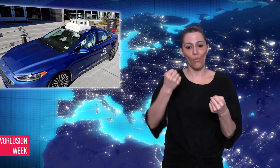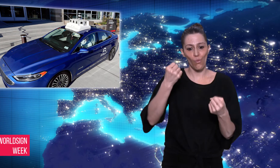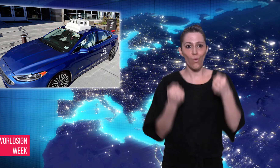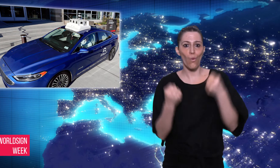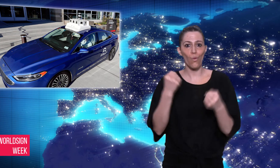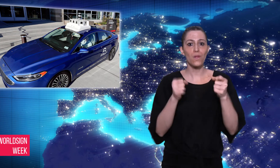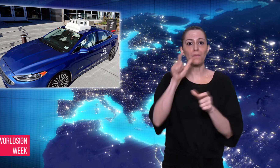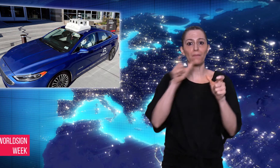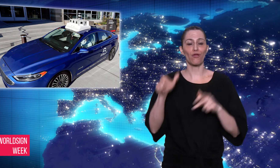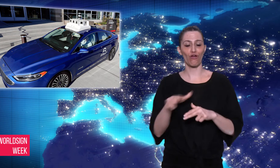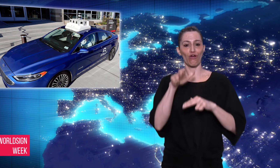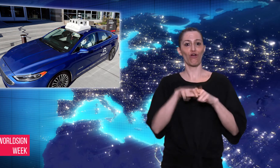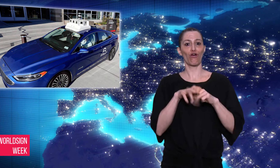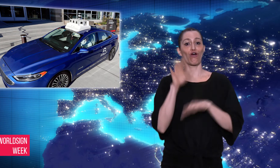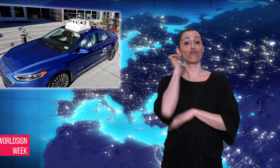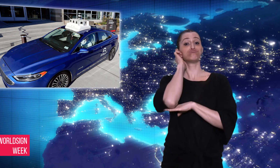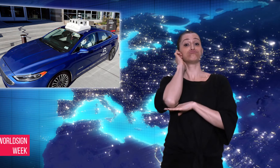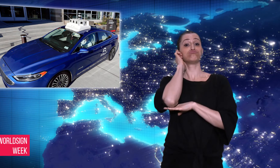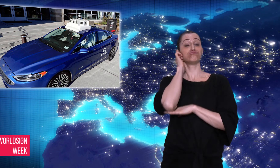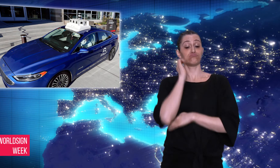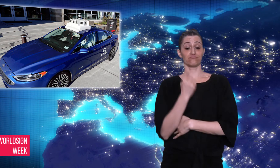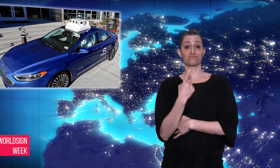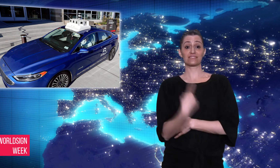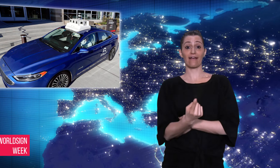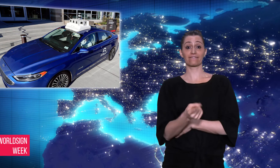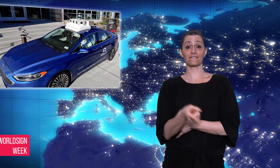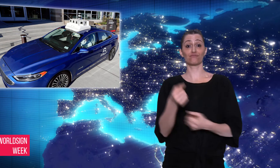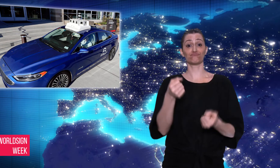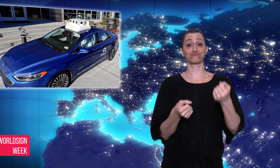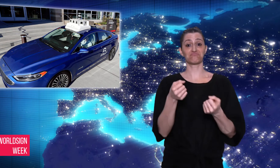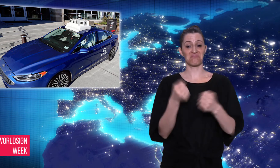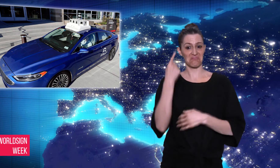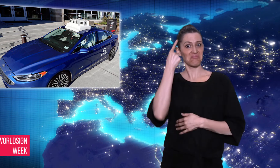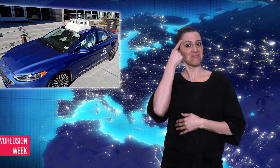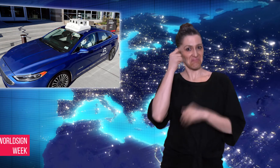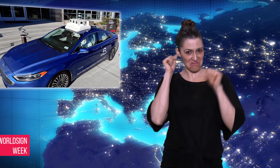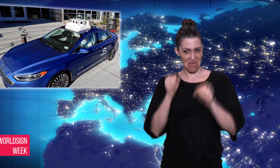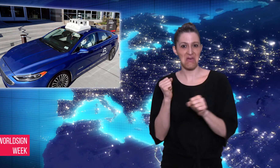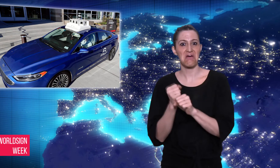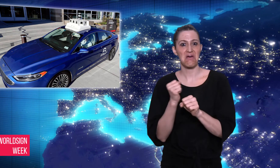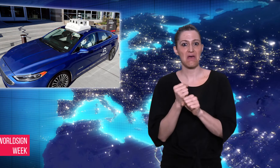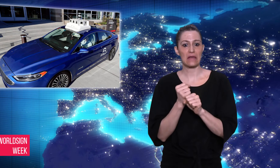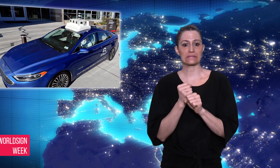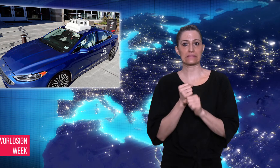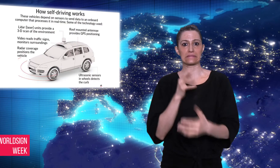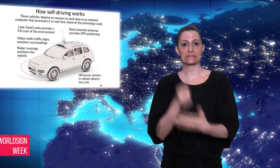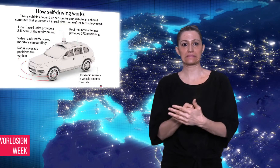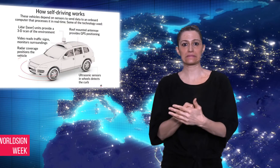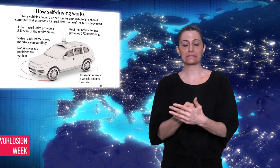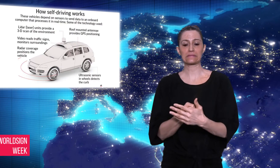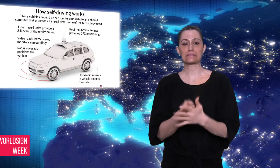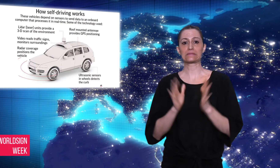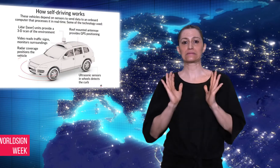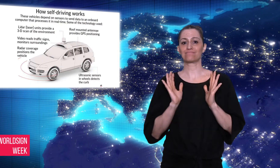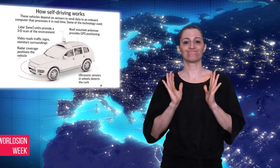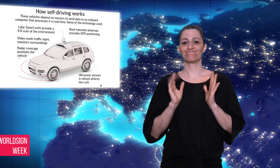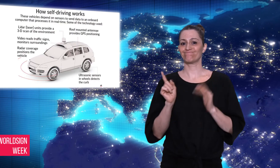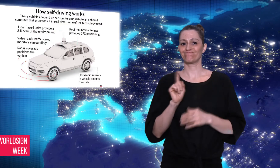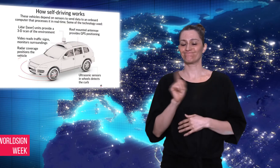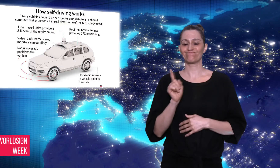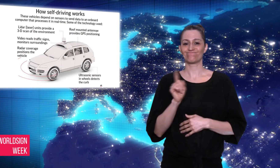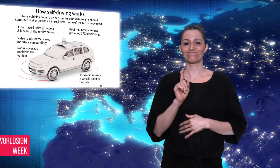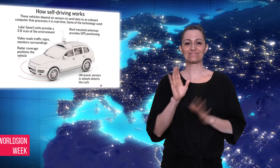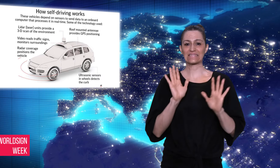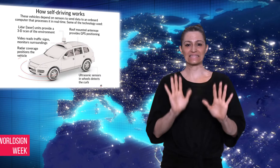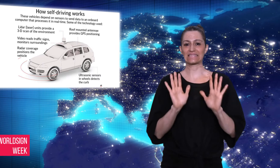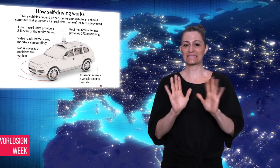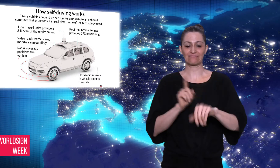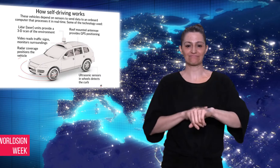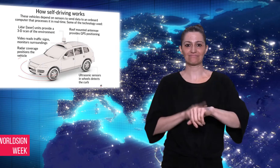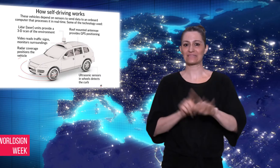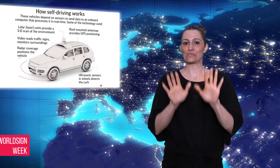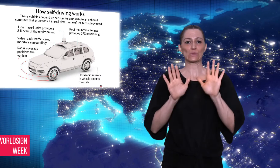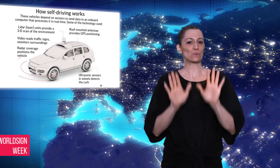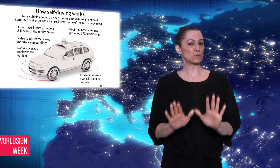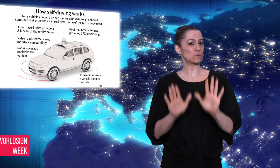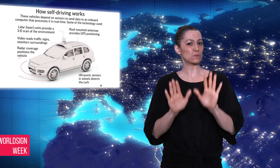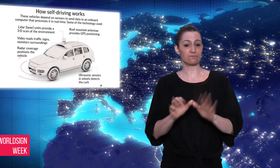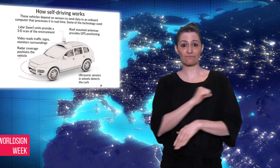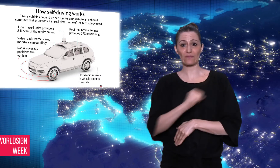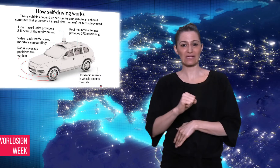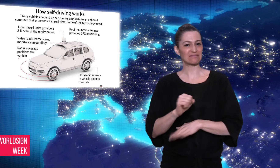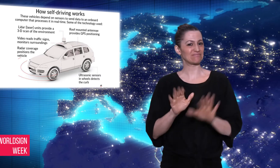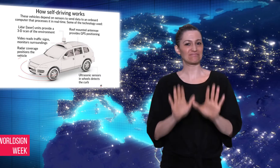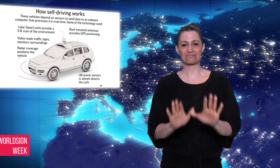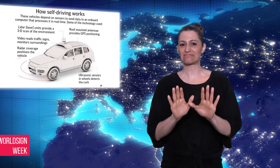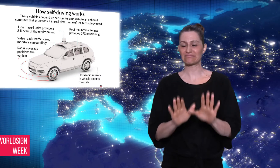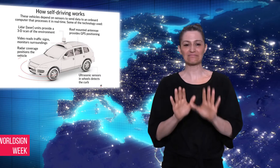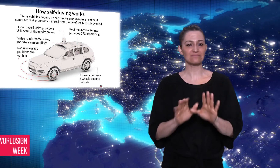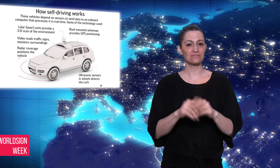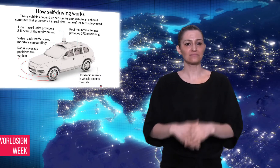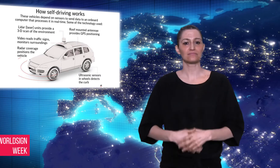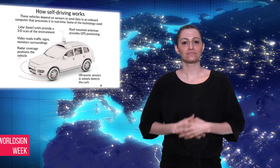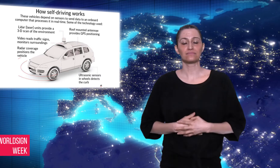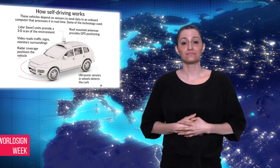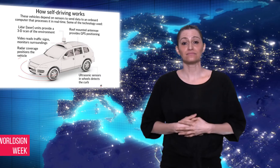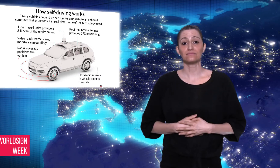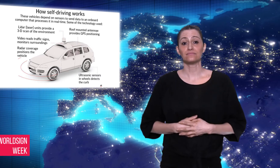will be riding in self-driving cars full time anytime soon.